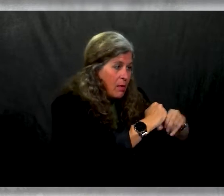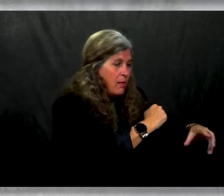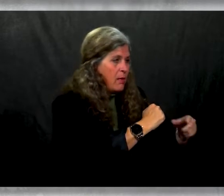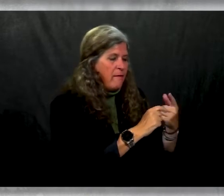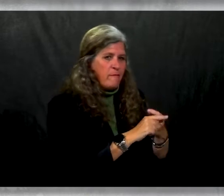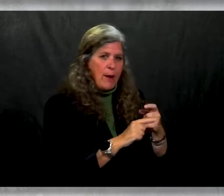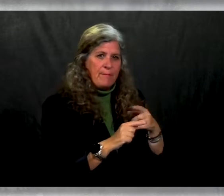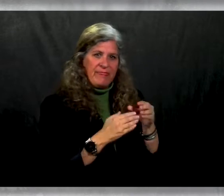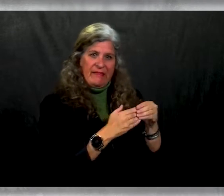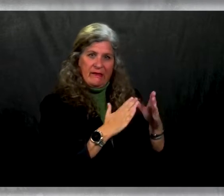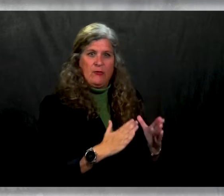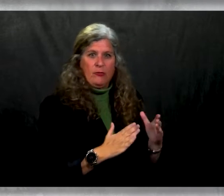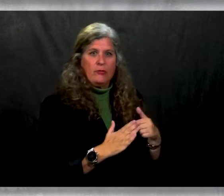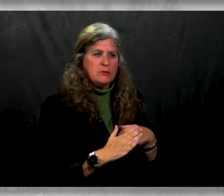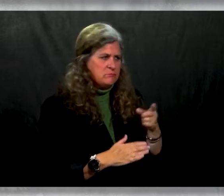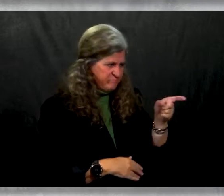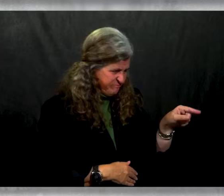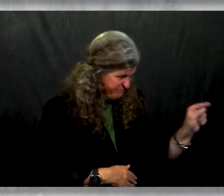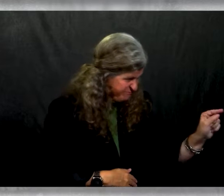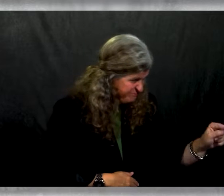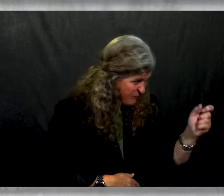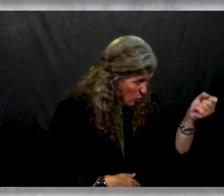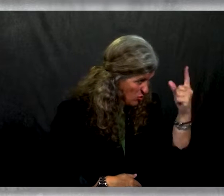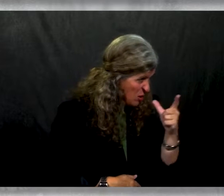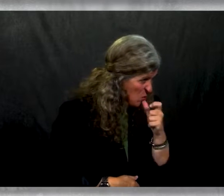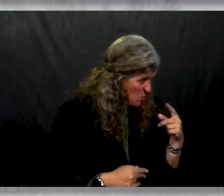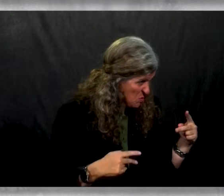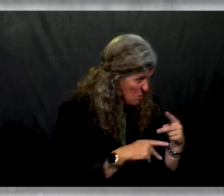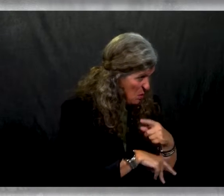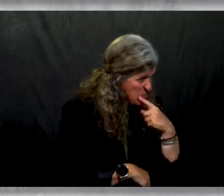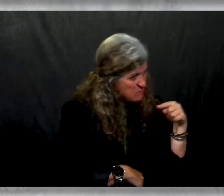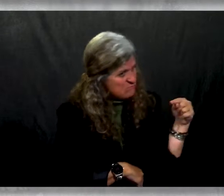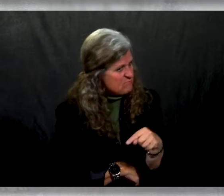to ensure that every inmate knows that Jews are seen